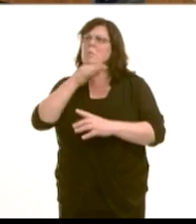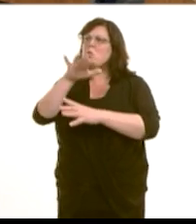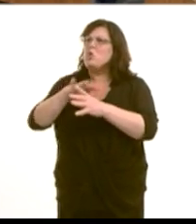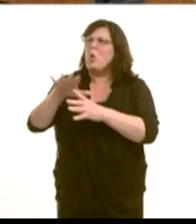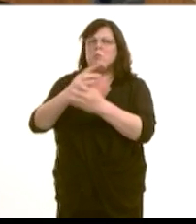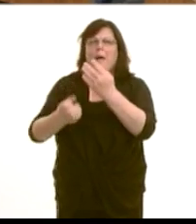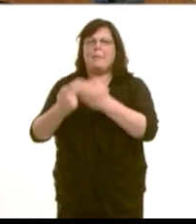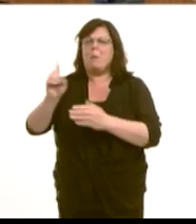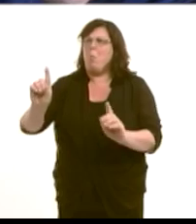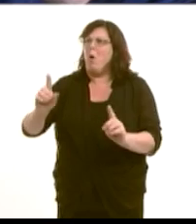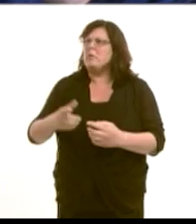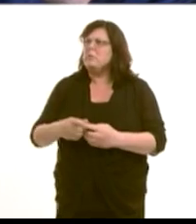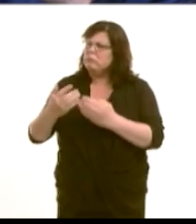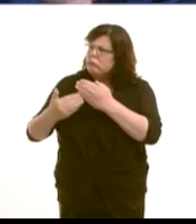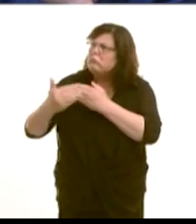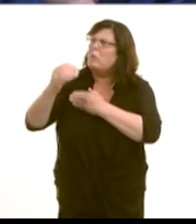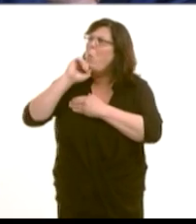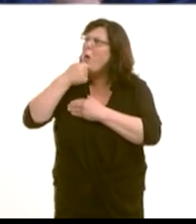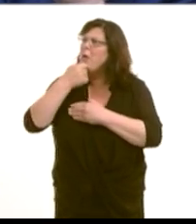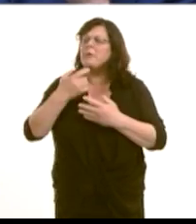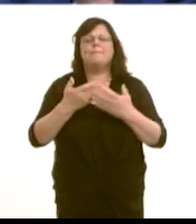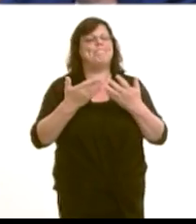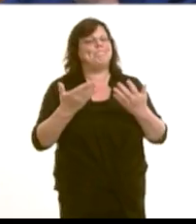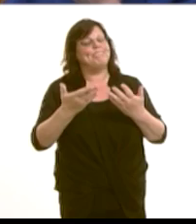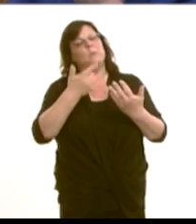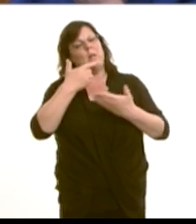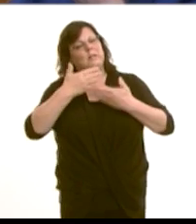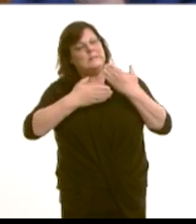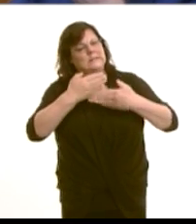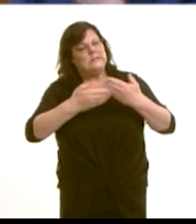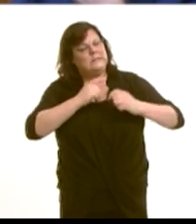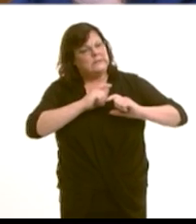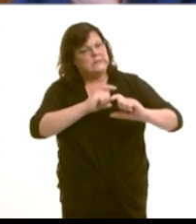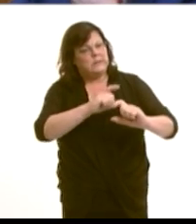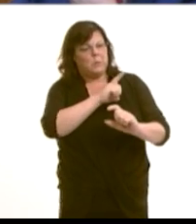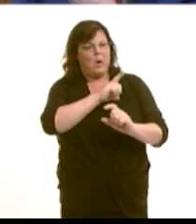Carwyn Jones: Thatís ongoing, of course, bearing in mind that the environmental law